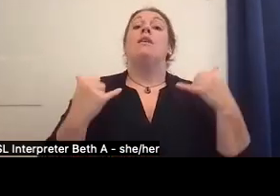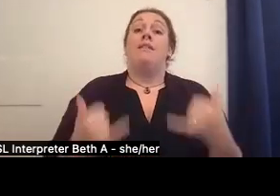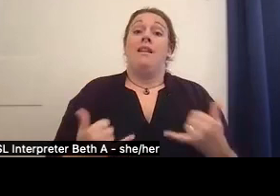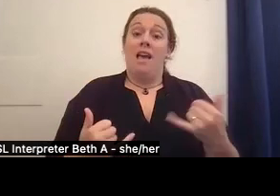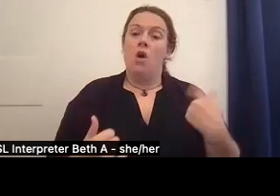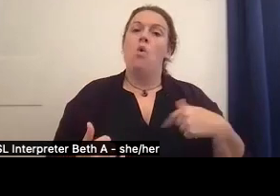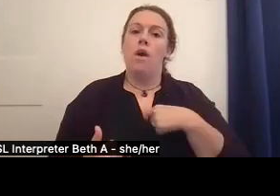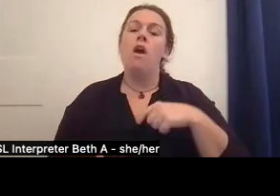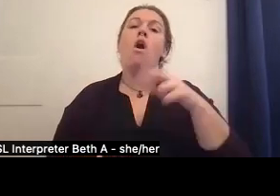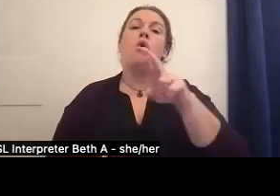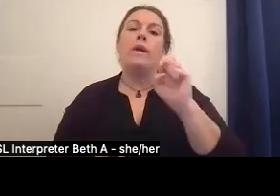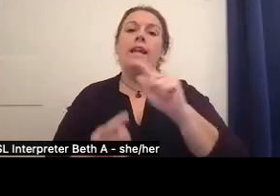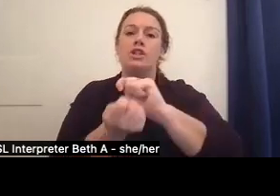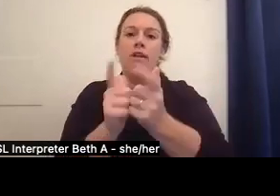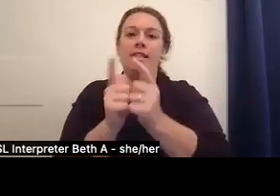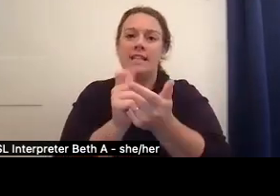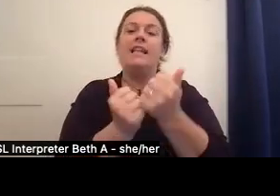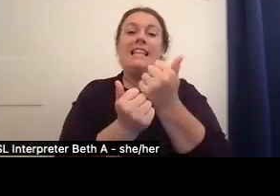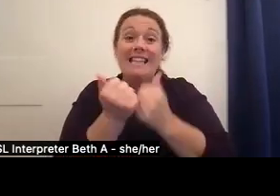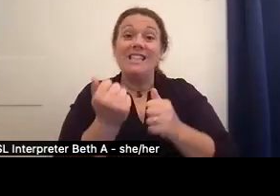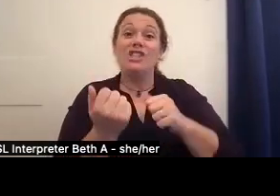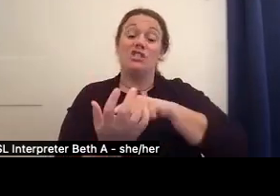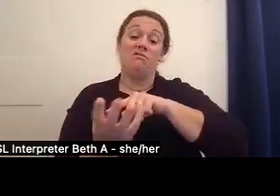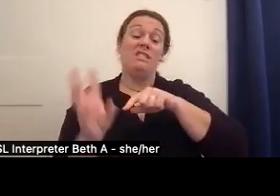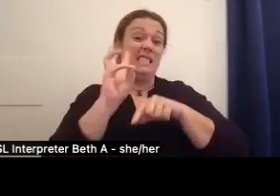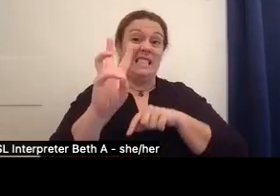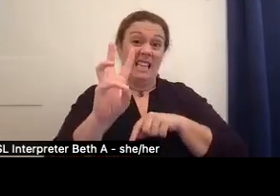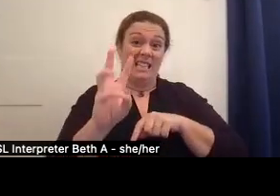for language revitalization with the younger generations in mind of teaching them our value